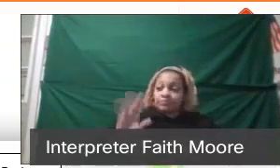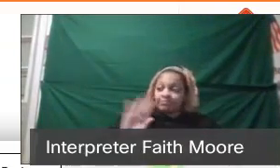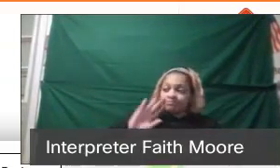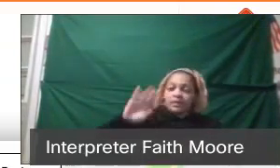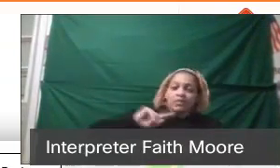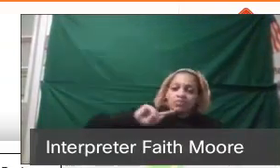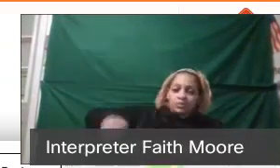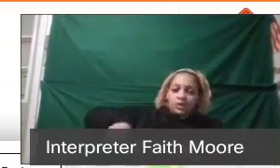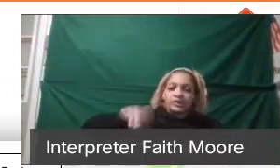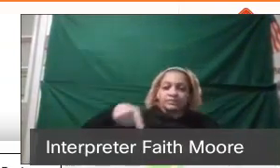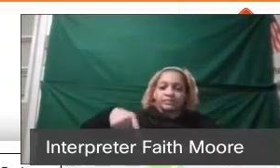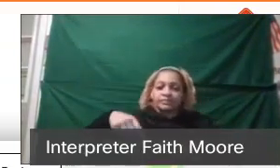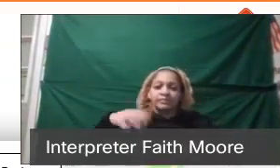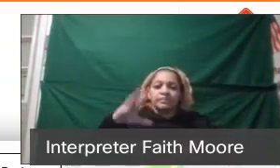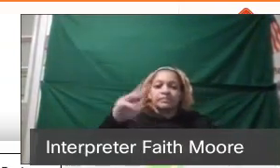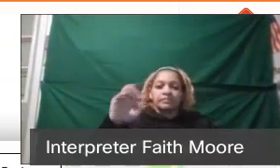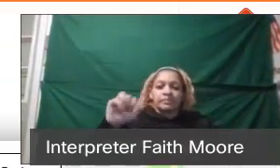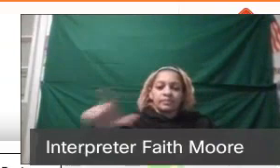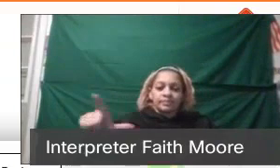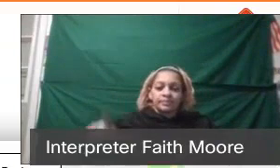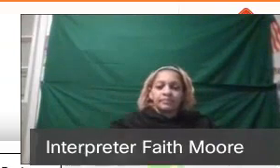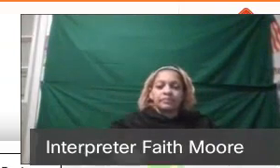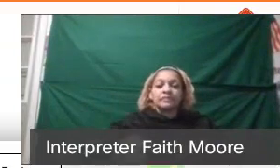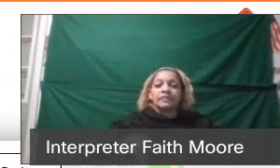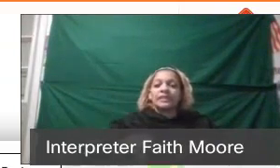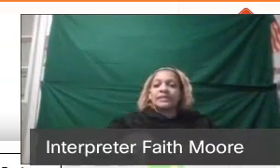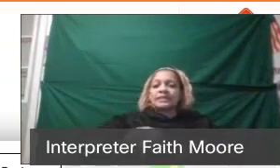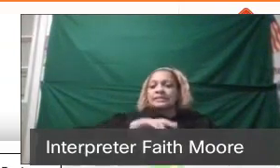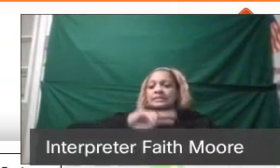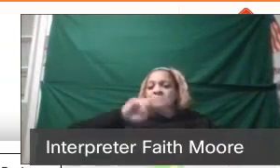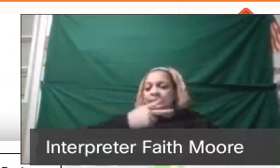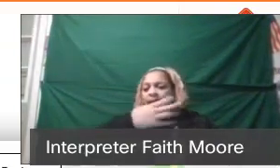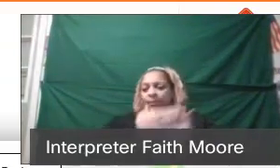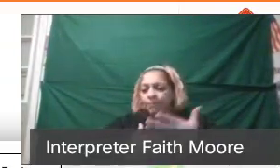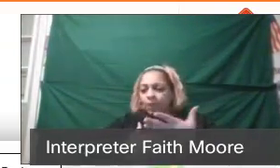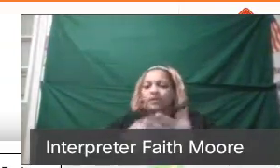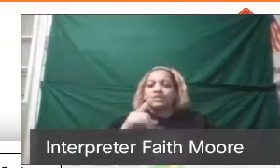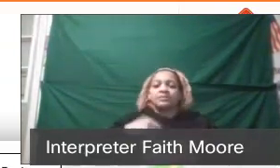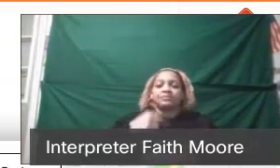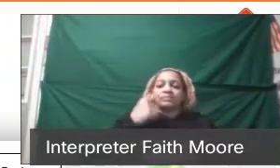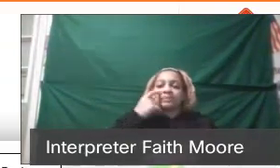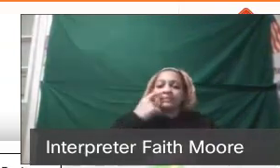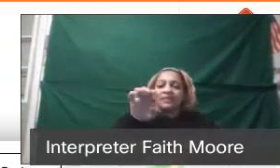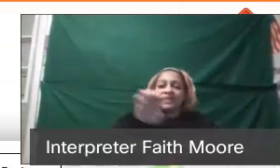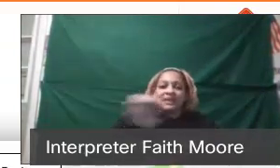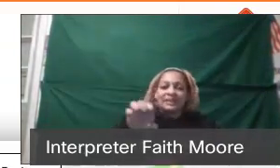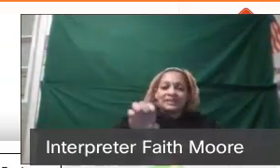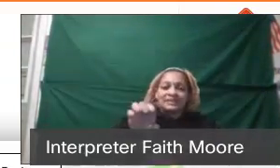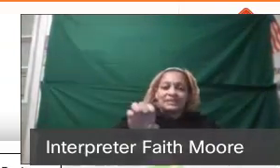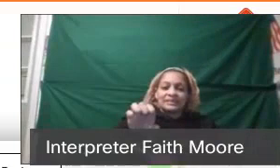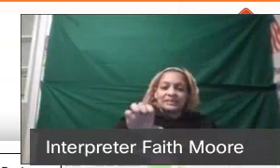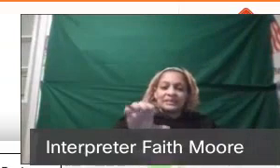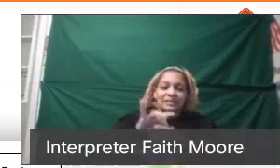Thanks, the, the, the 2nd, part of the comment in question about sort of the connection to all to read.